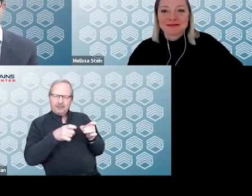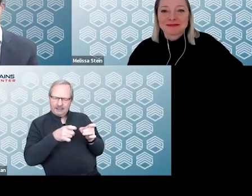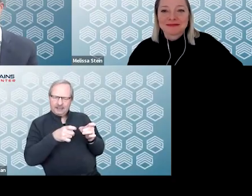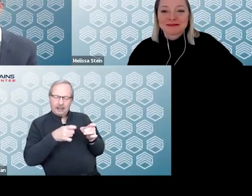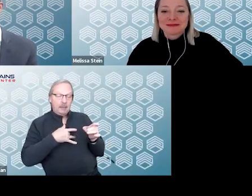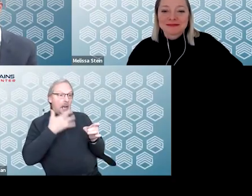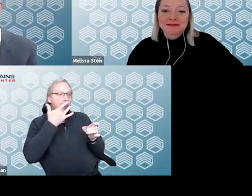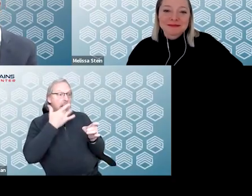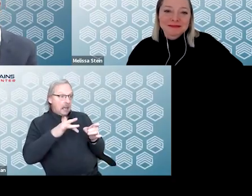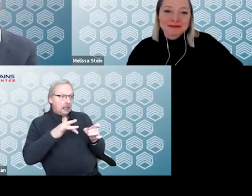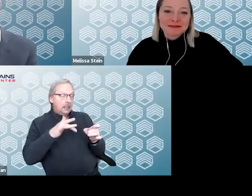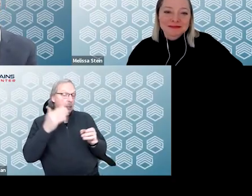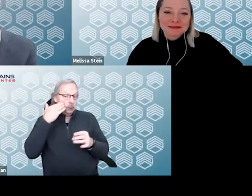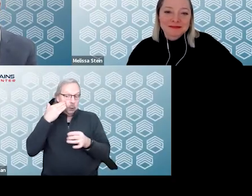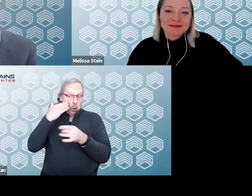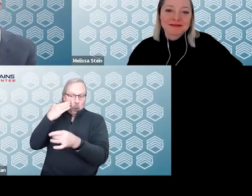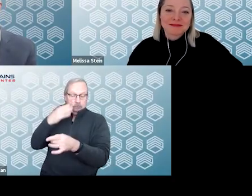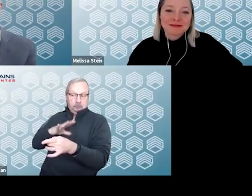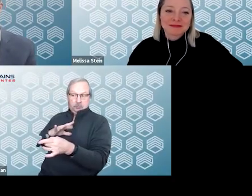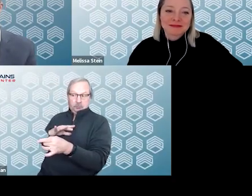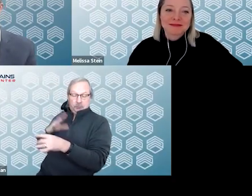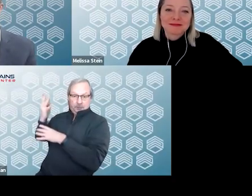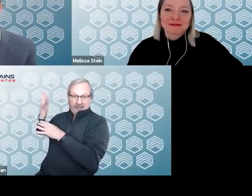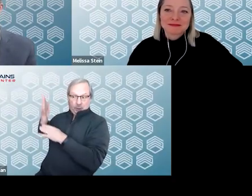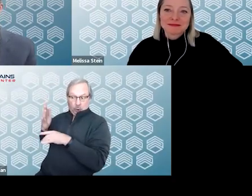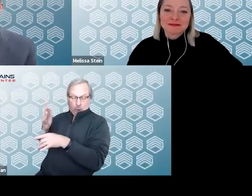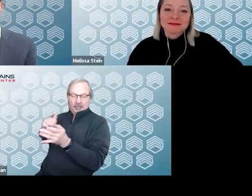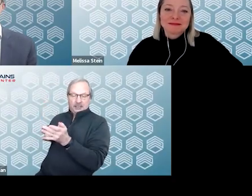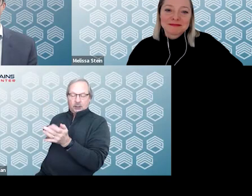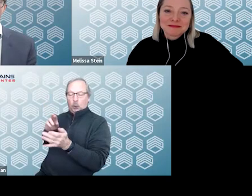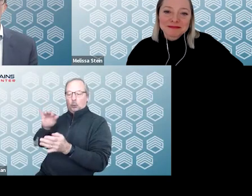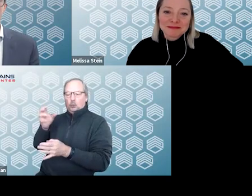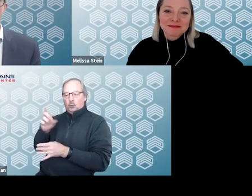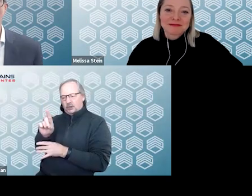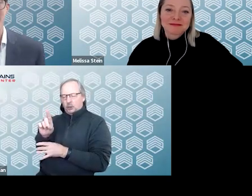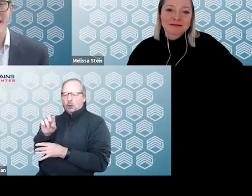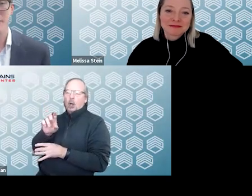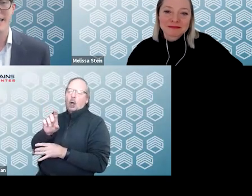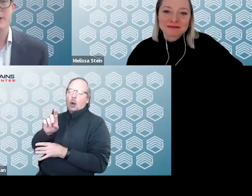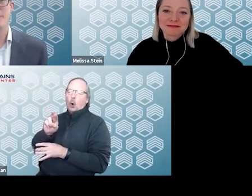to get to know today's esteemed speaker, Dr. Richard Rawson. Stepping back, nationally,